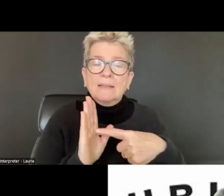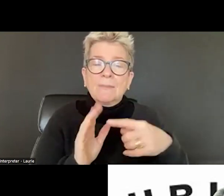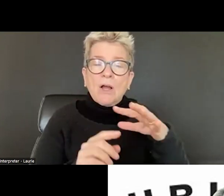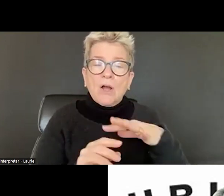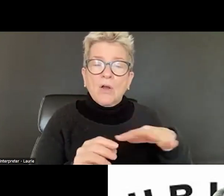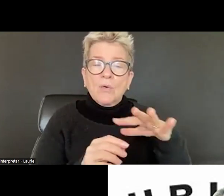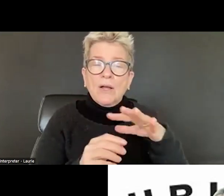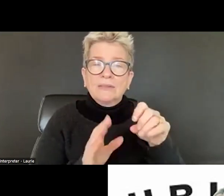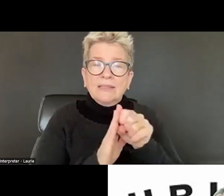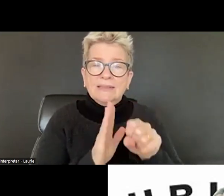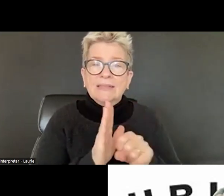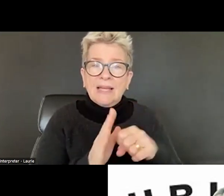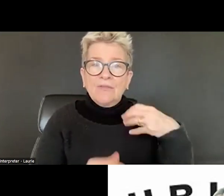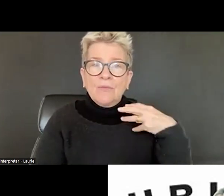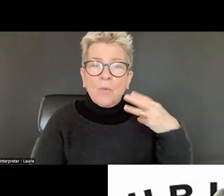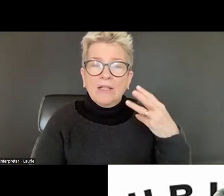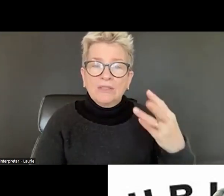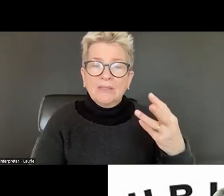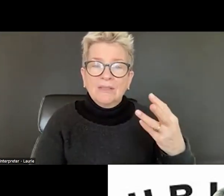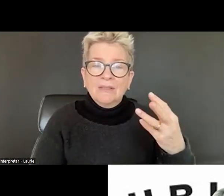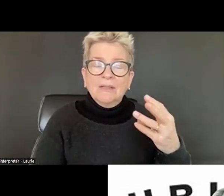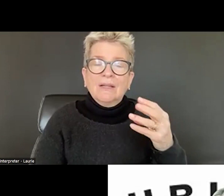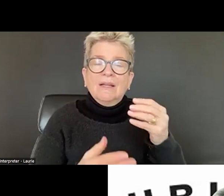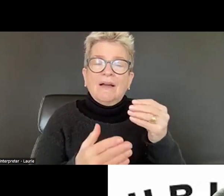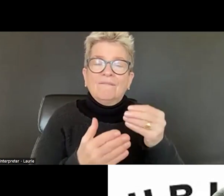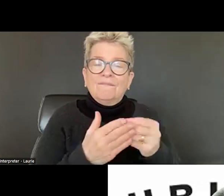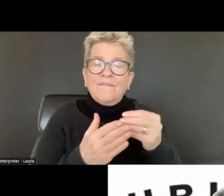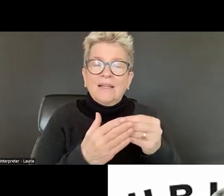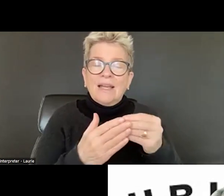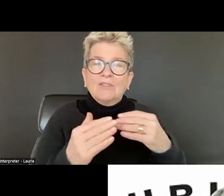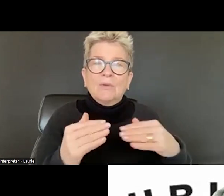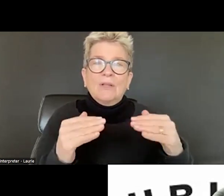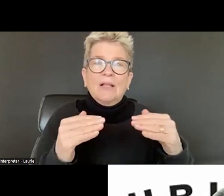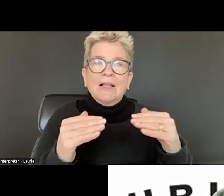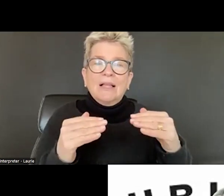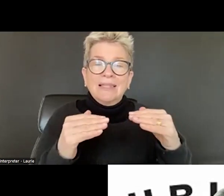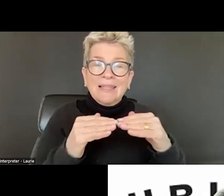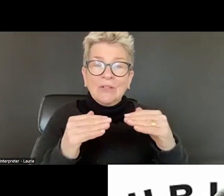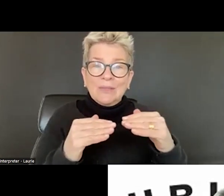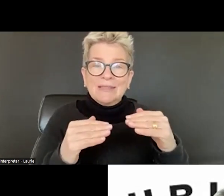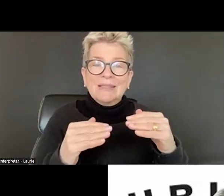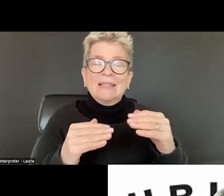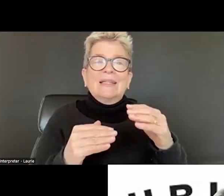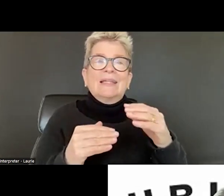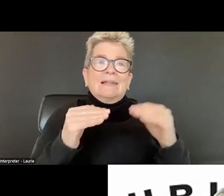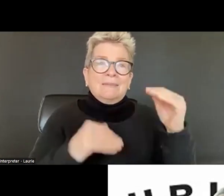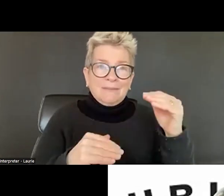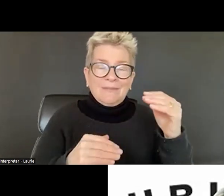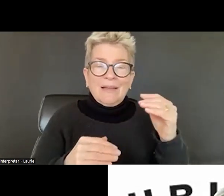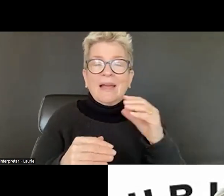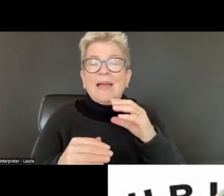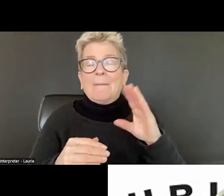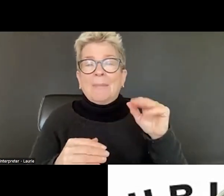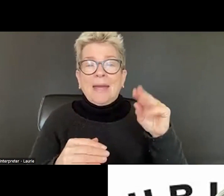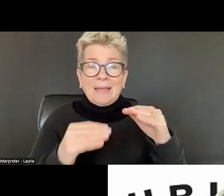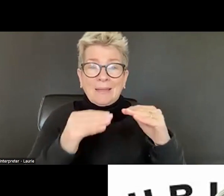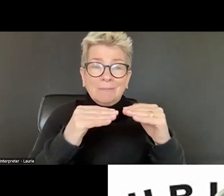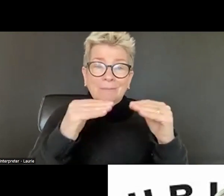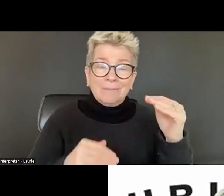Washington of financial literacy in equities real estate inequities banking inequities um and it's